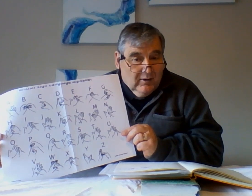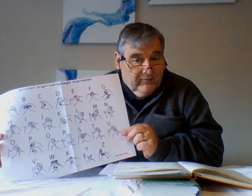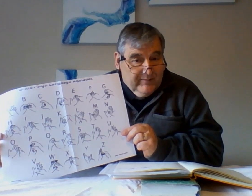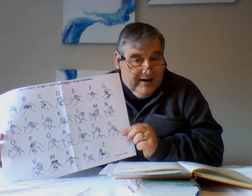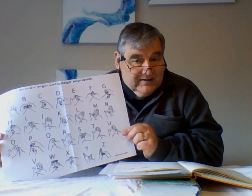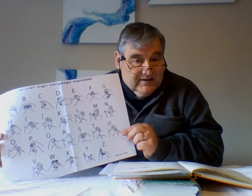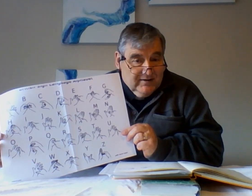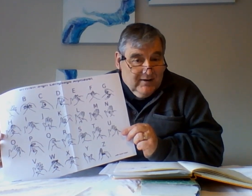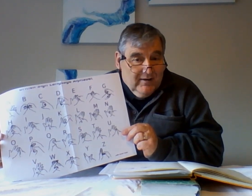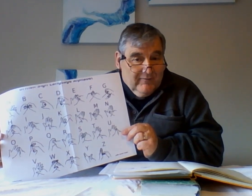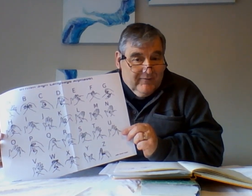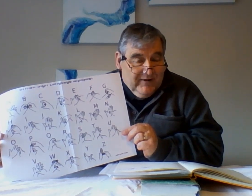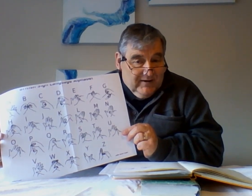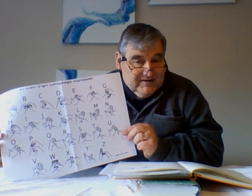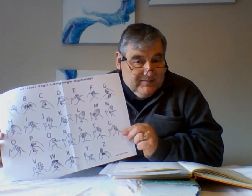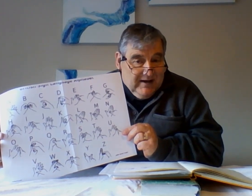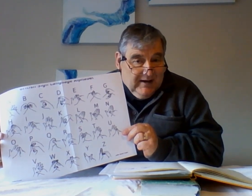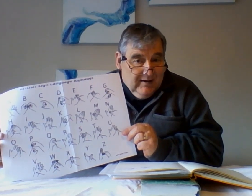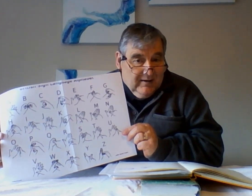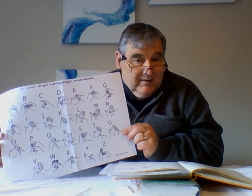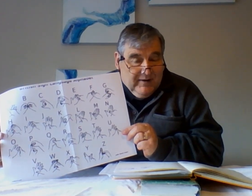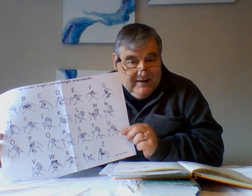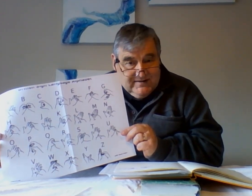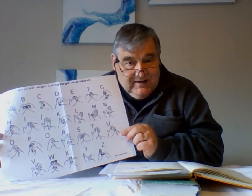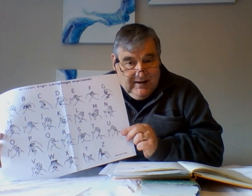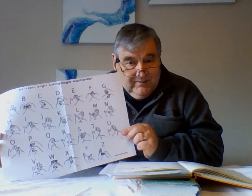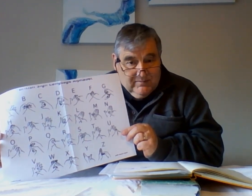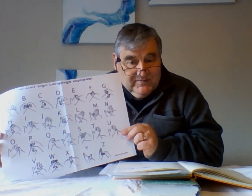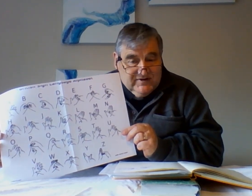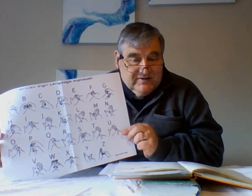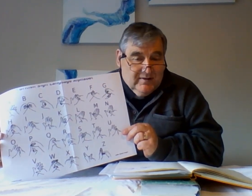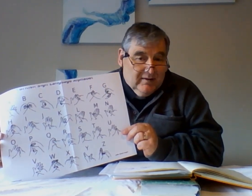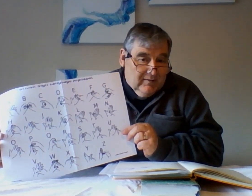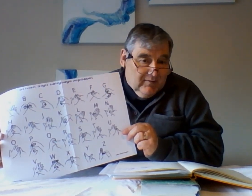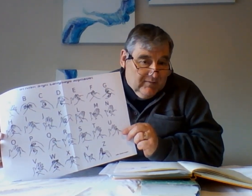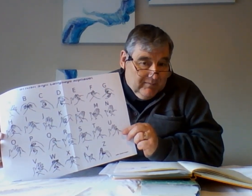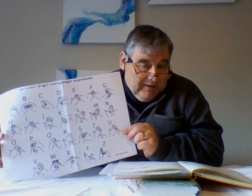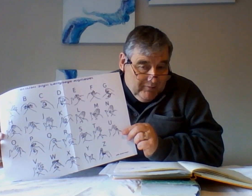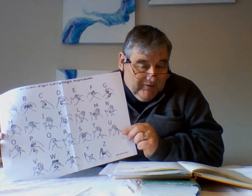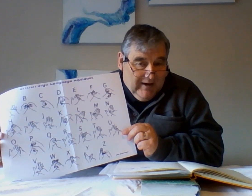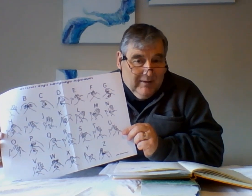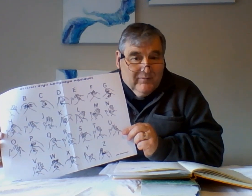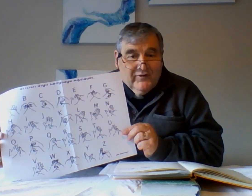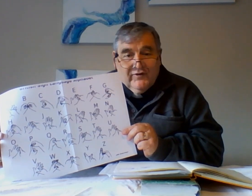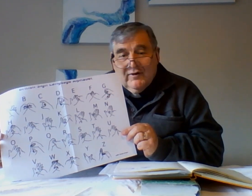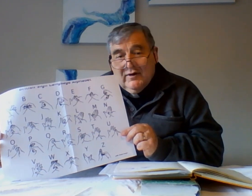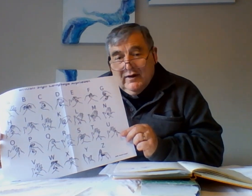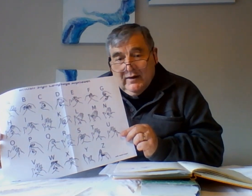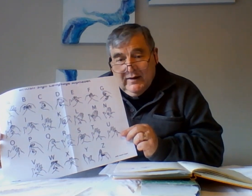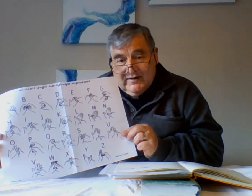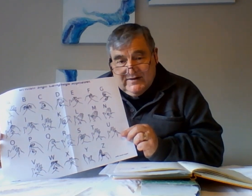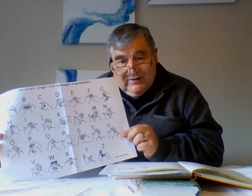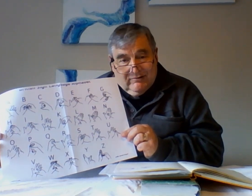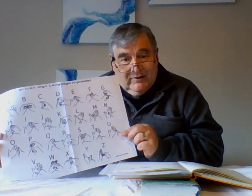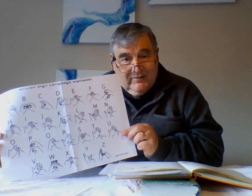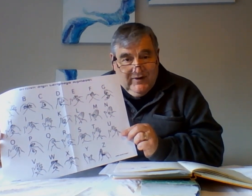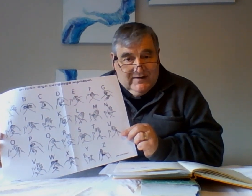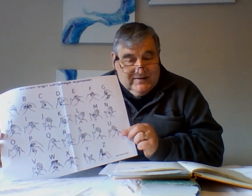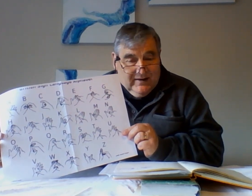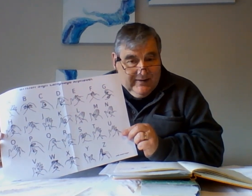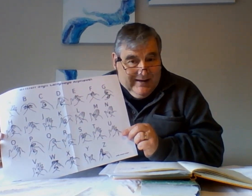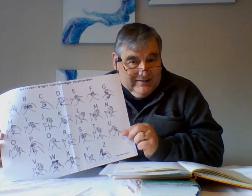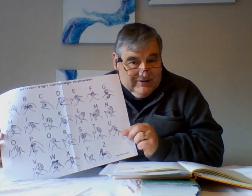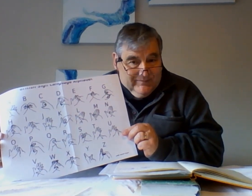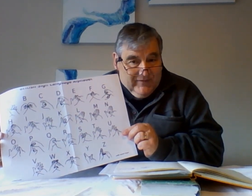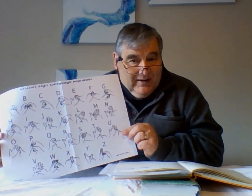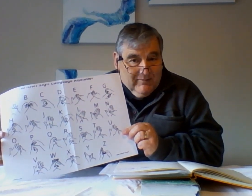alphabet for finger-spelling, place names and people's names, and things like that.